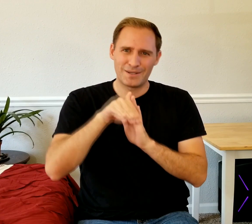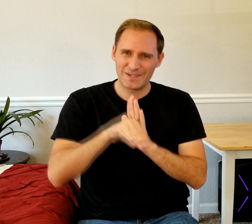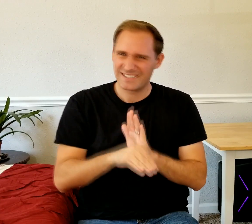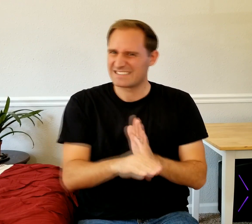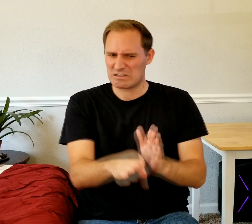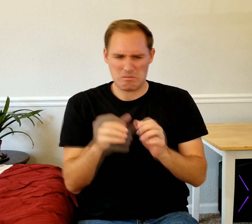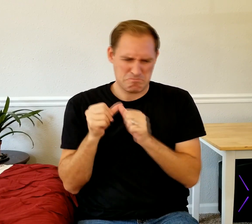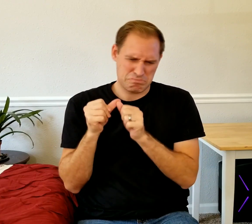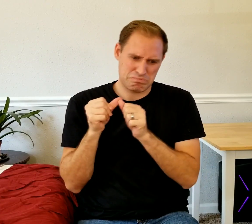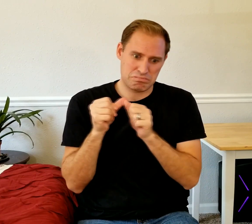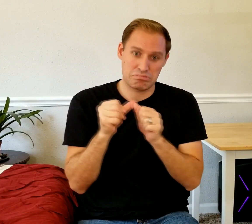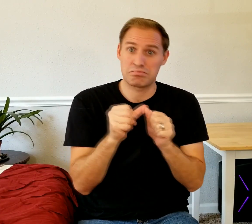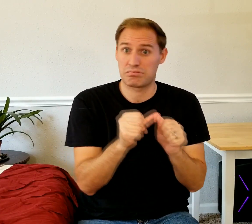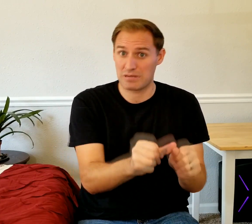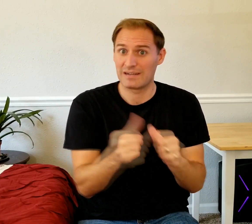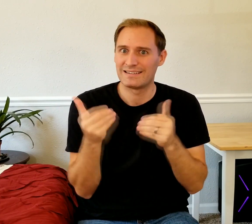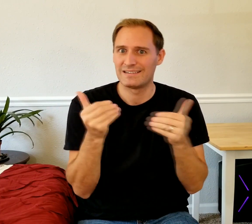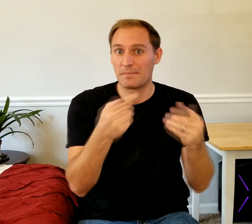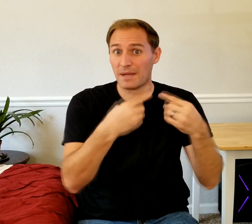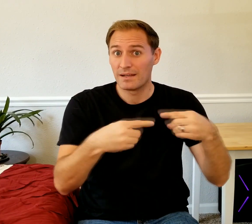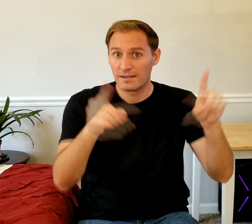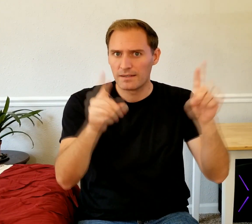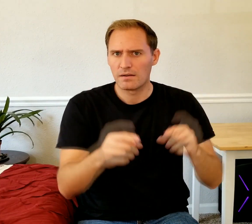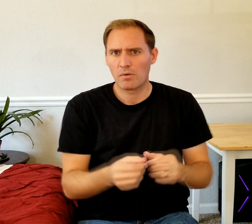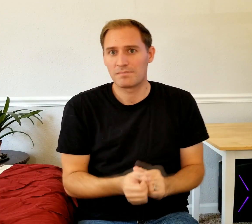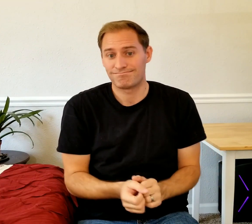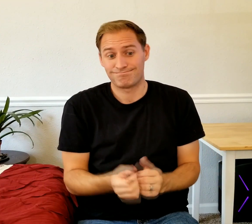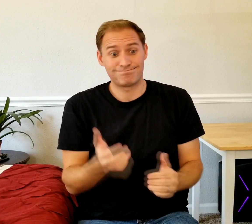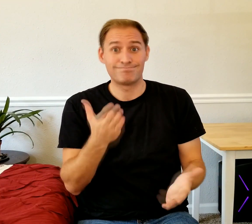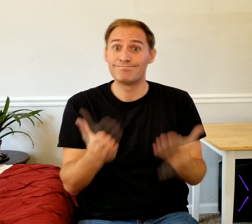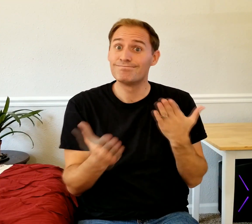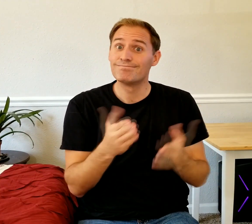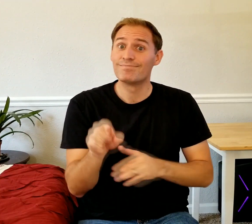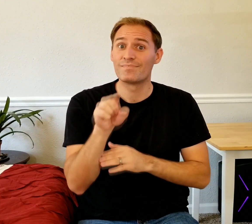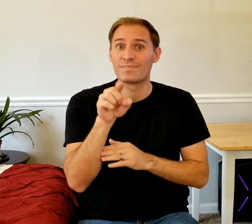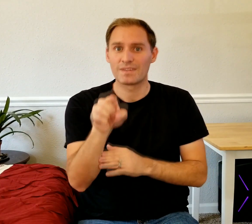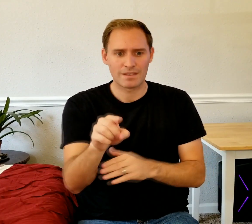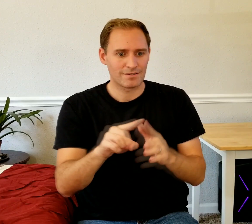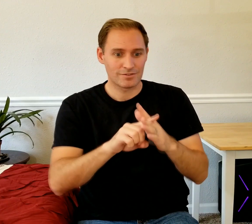making that progress. Or maybe you're someone that is just beginning their